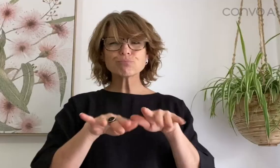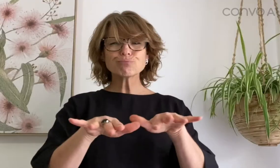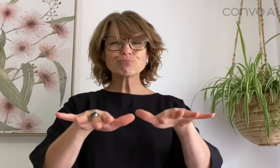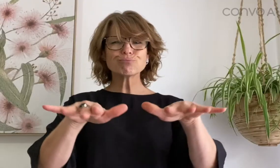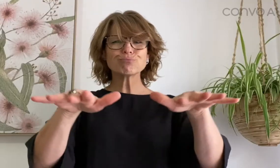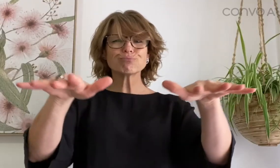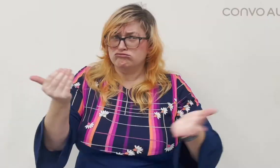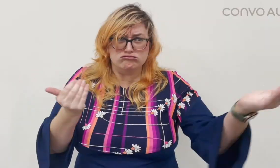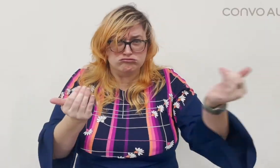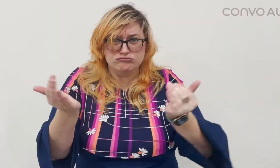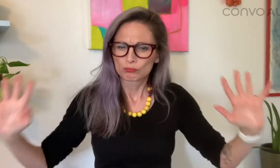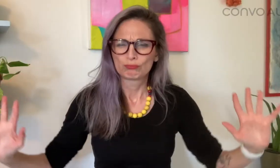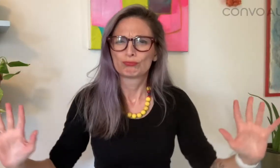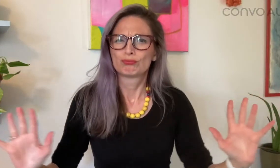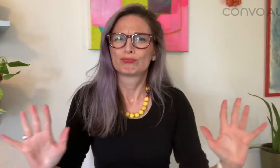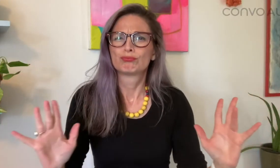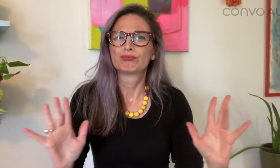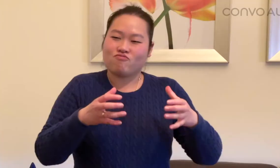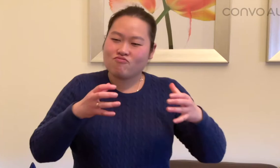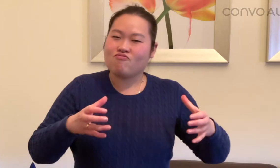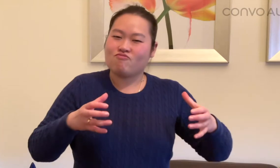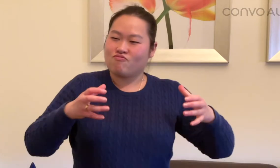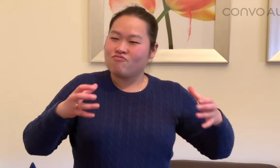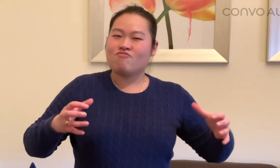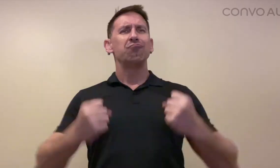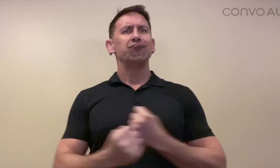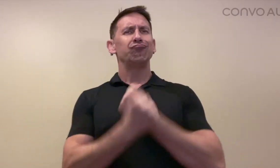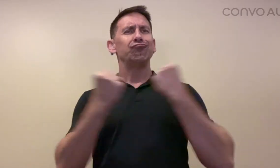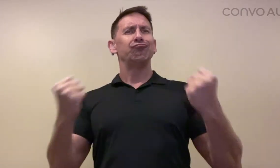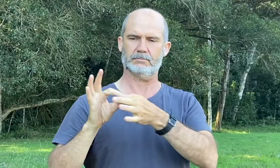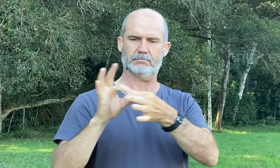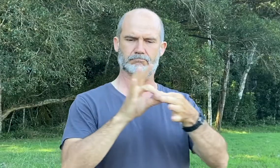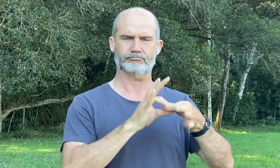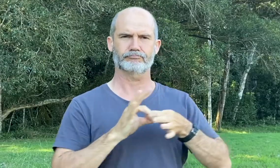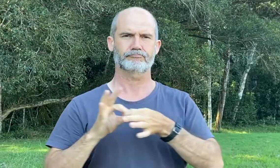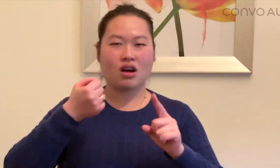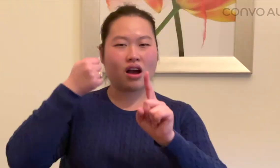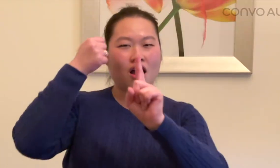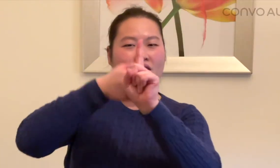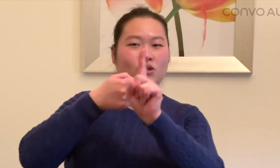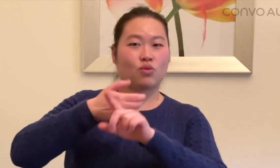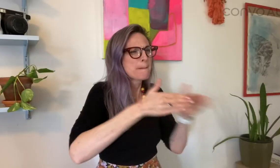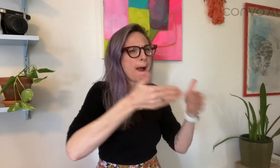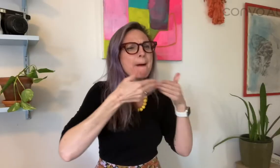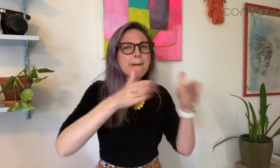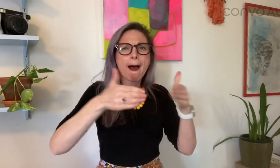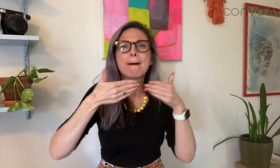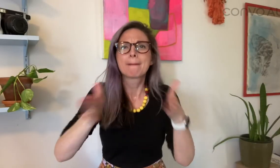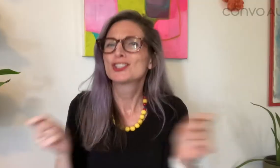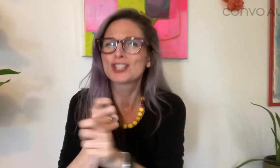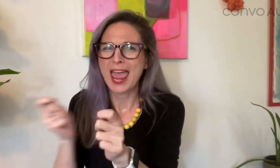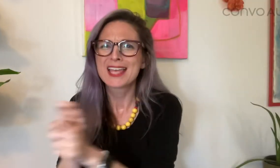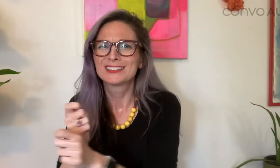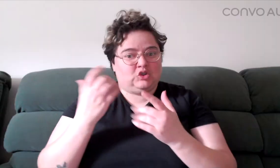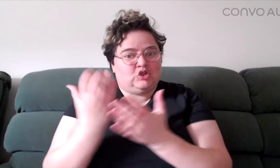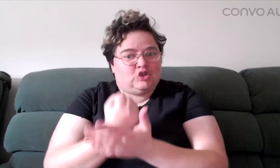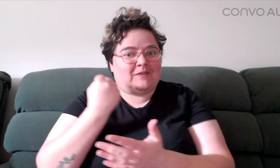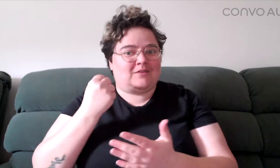if we come, grow, thrive and unite as one community we can advocate, overcome barriers and achieve change.